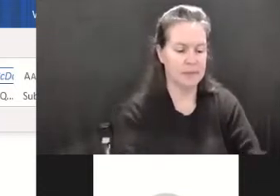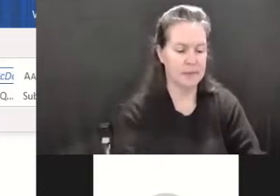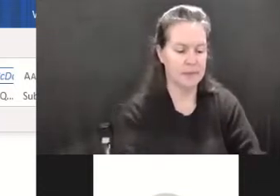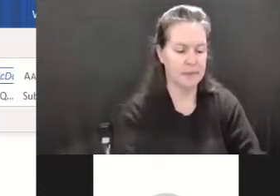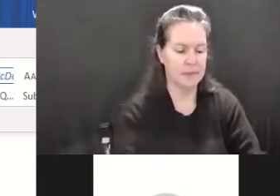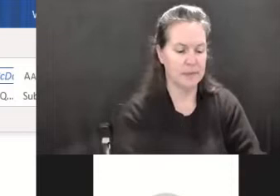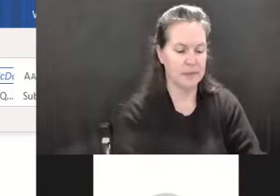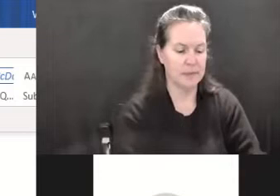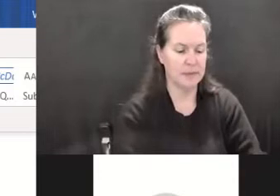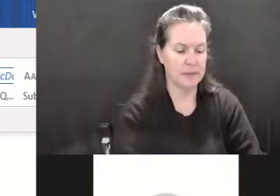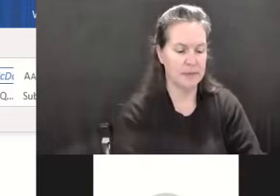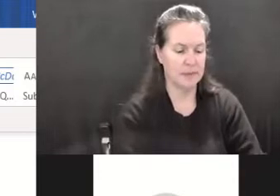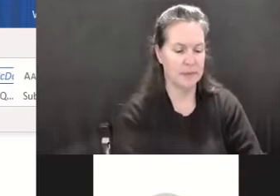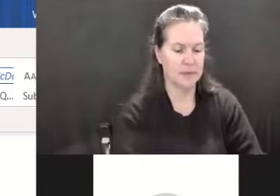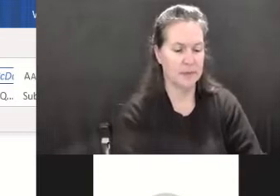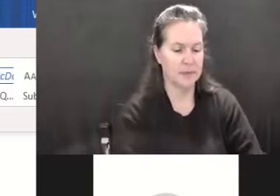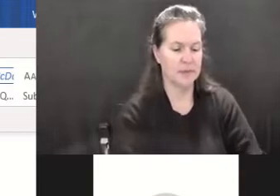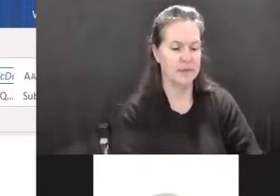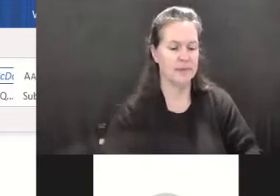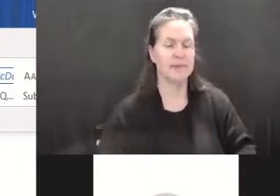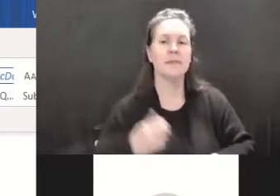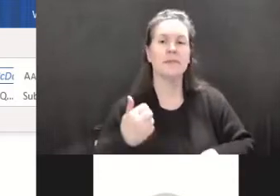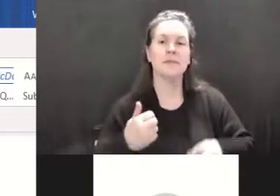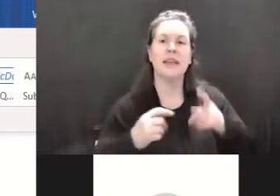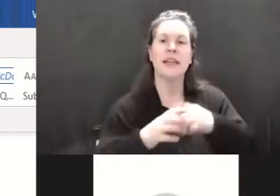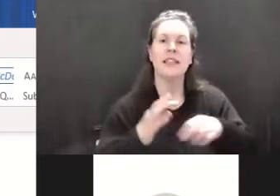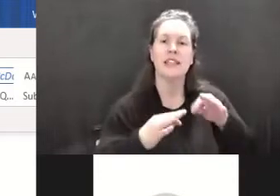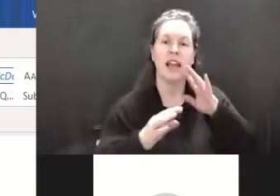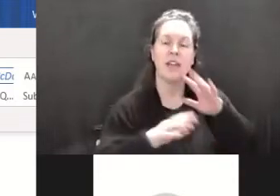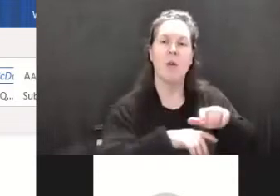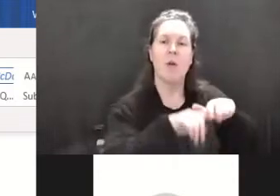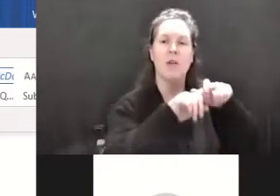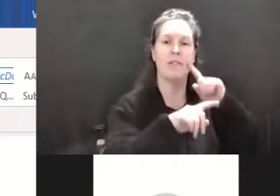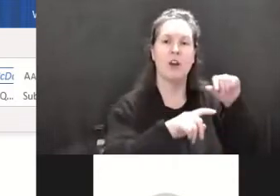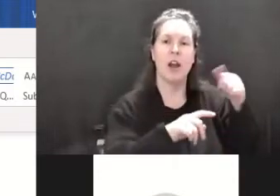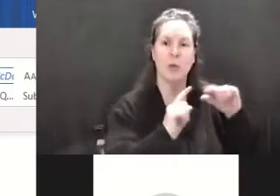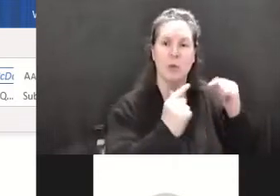and instead of honing in on different groups of individuals, I was able to say,